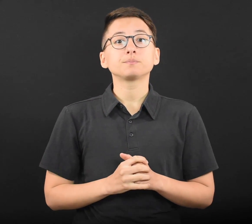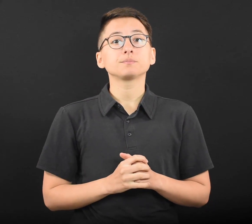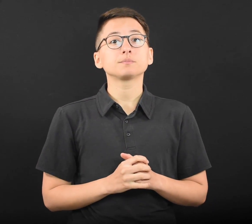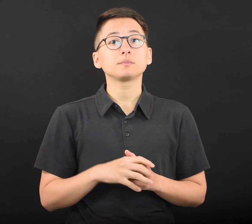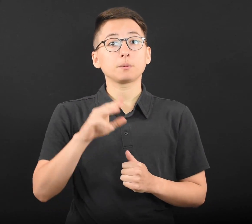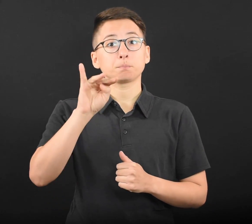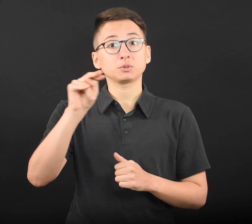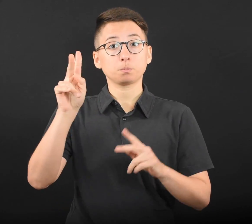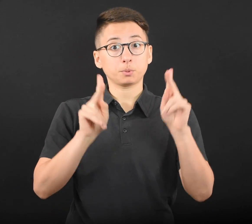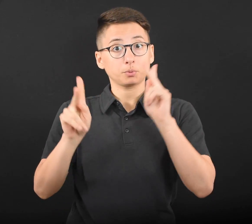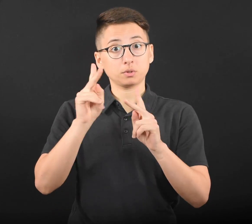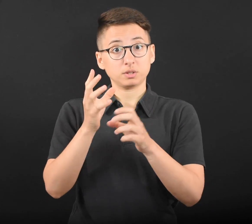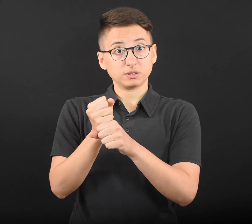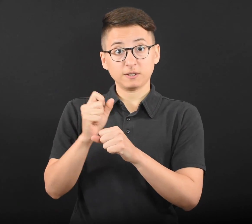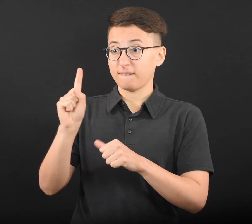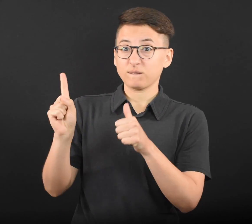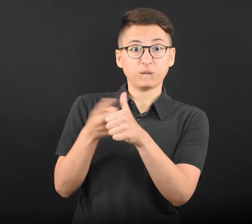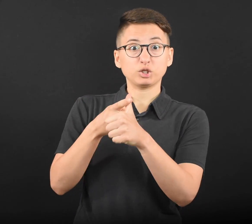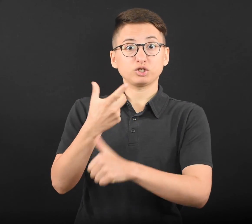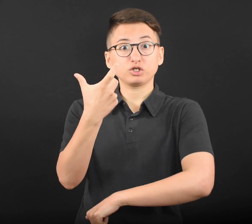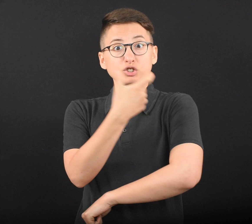Minnesotans getting their first shot over next month